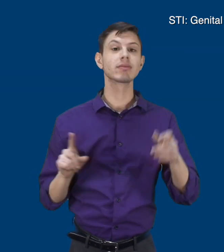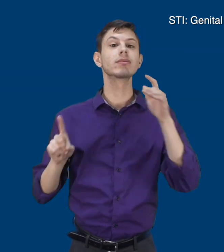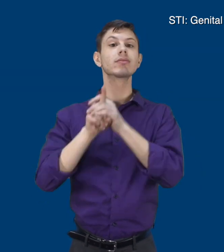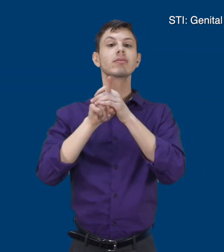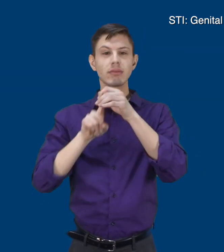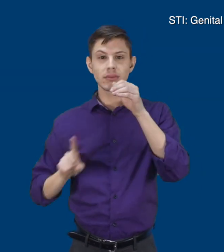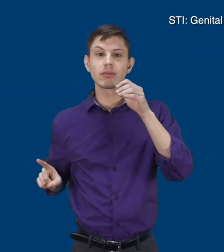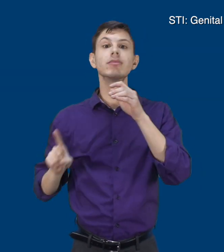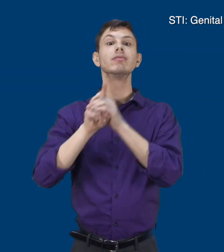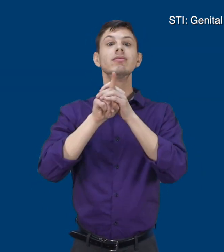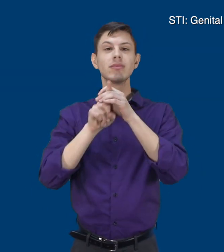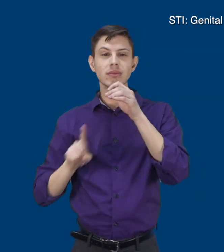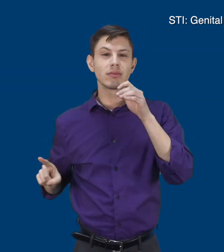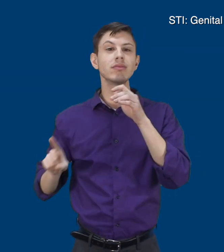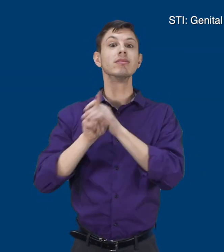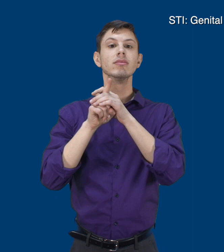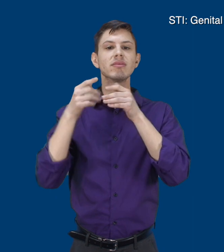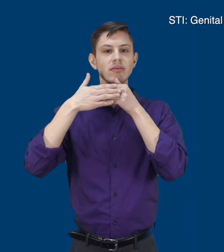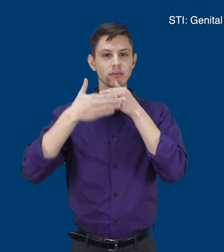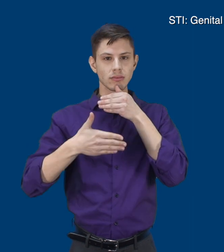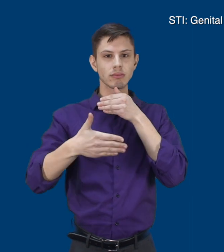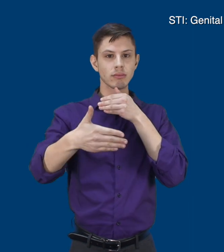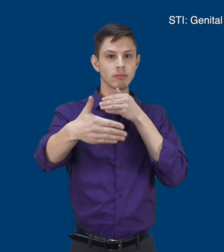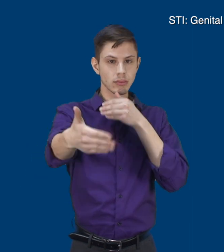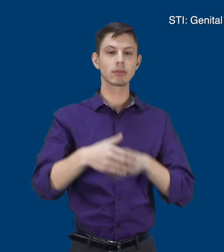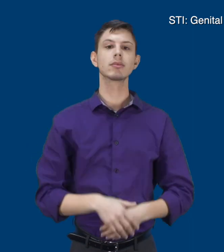Blisters could show up and reappear for the rest of your life.